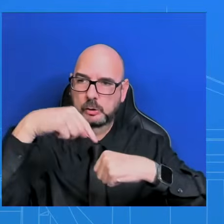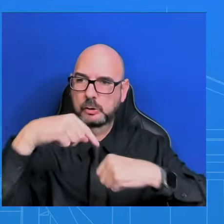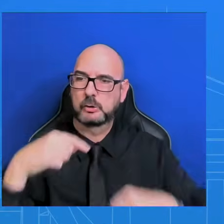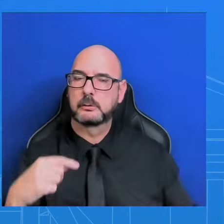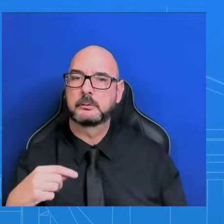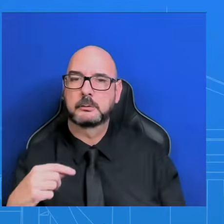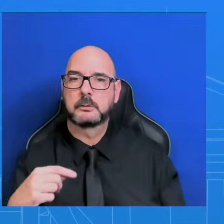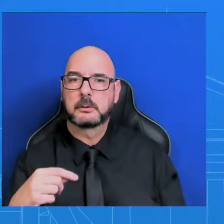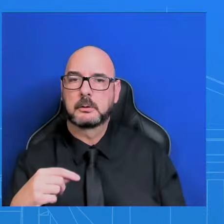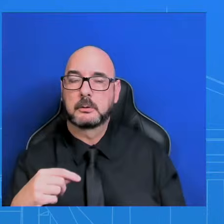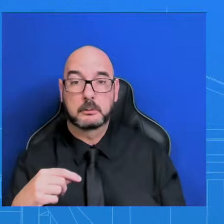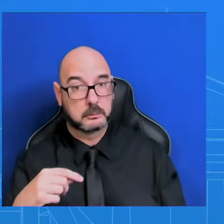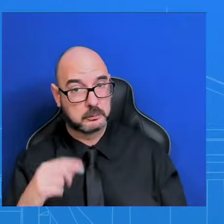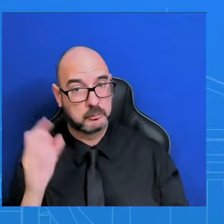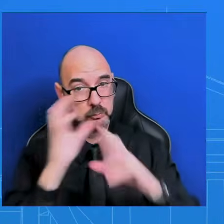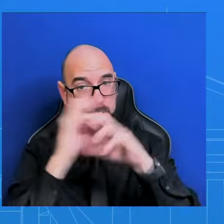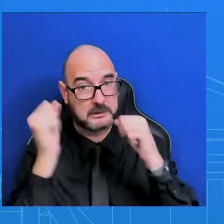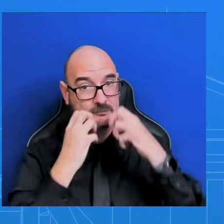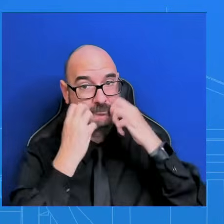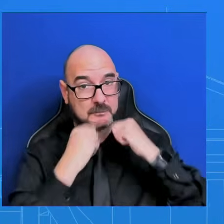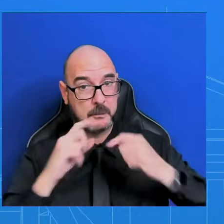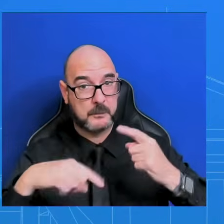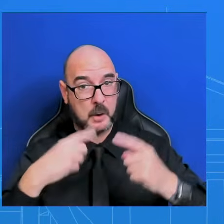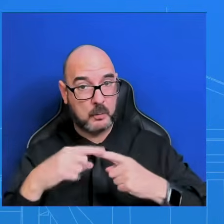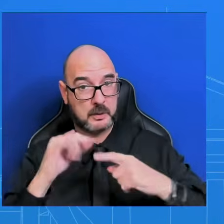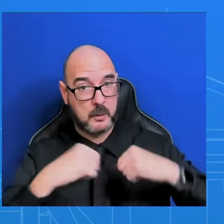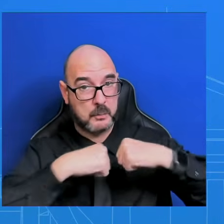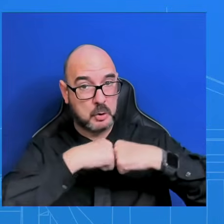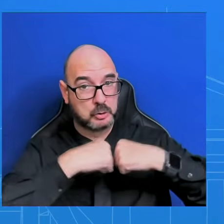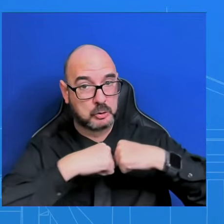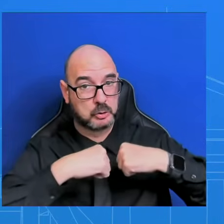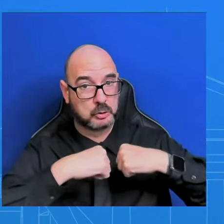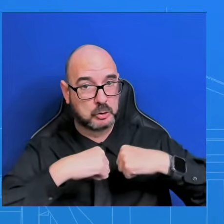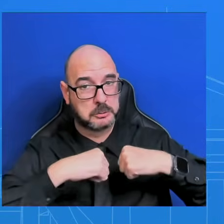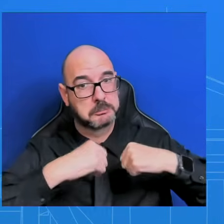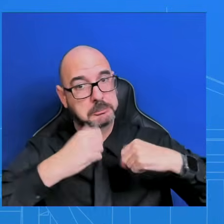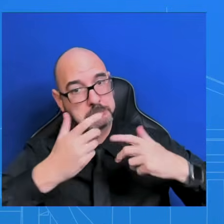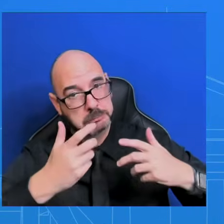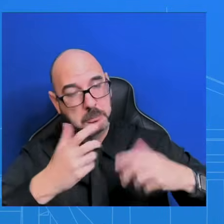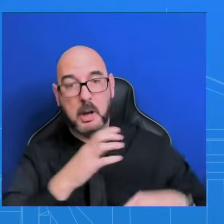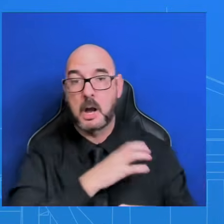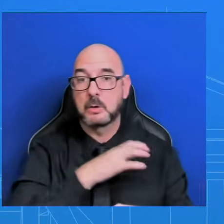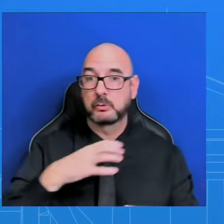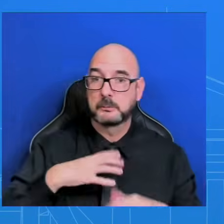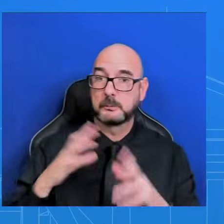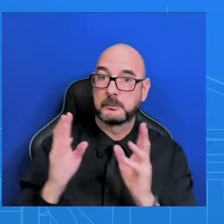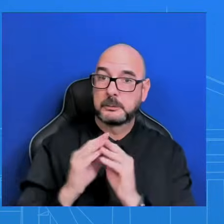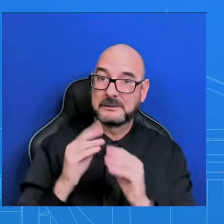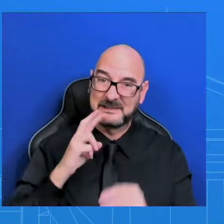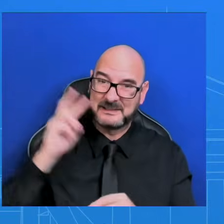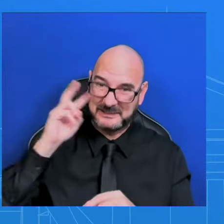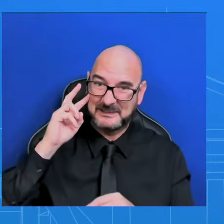It came up in the -- in the congressional meeting that they had two days ago. And the President was very clear that Congress needs to act.